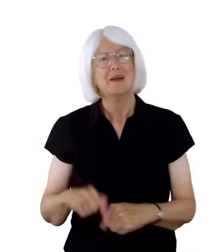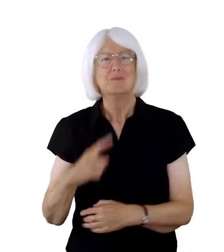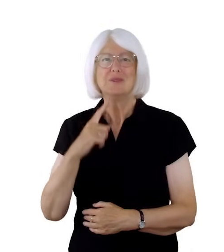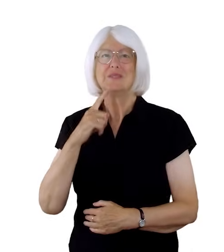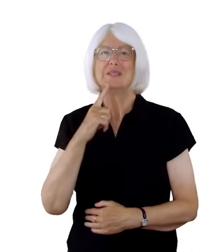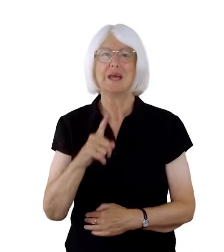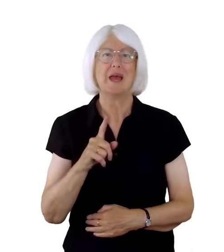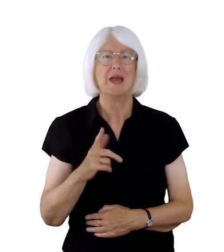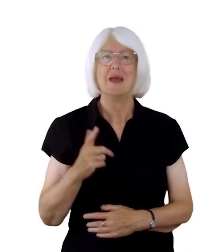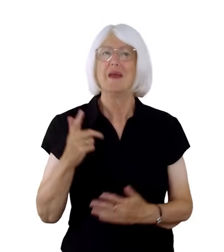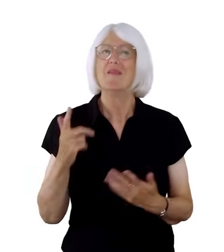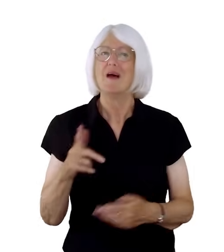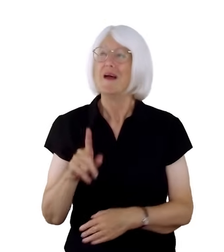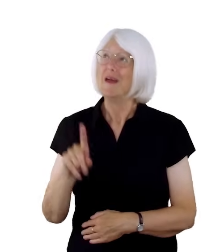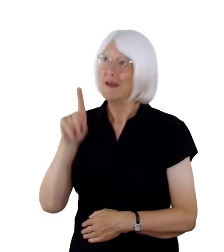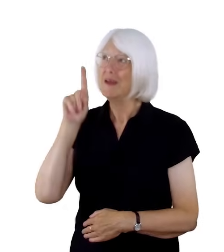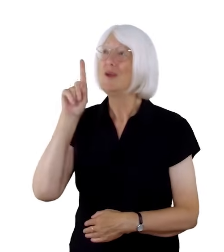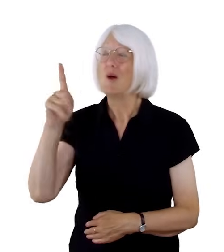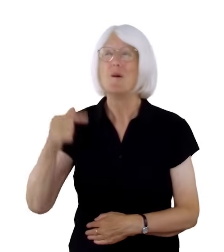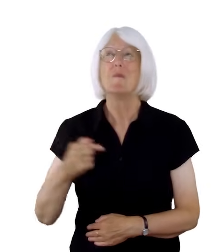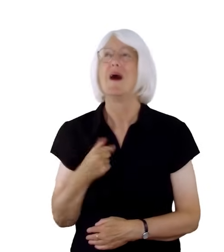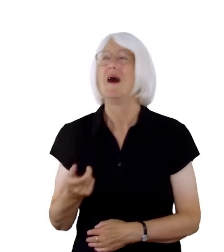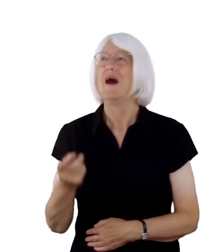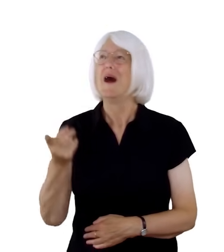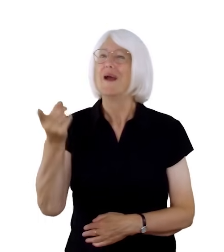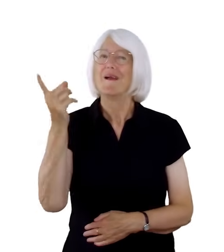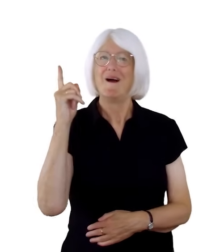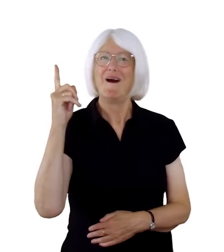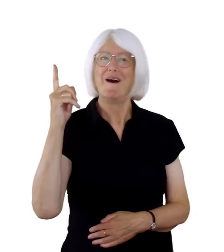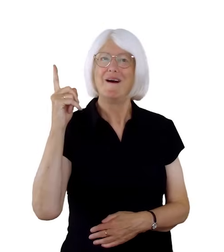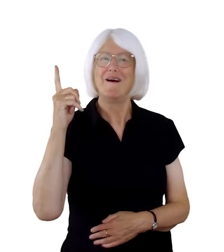Here I am to say that you're my God